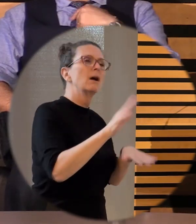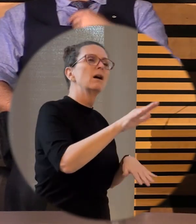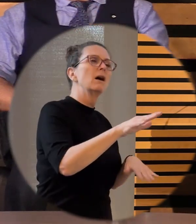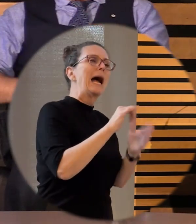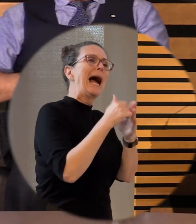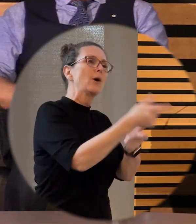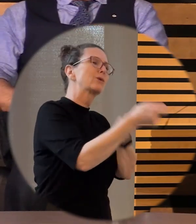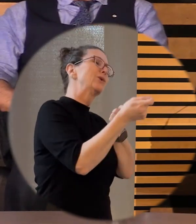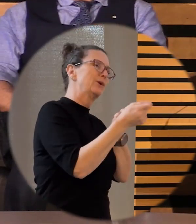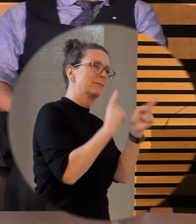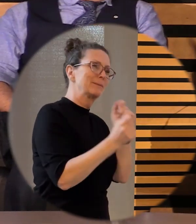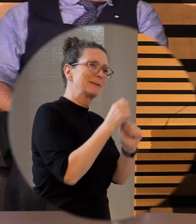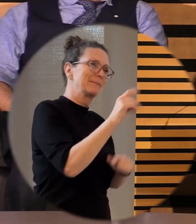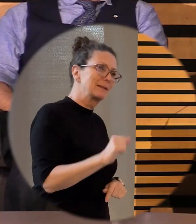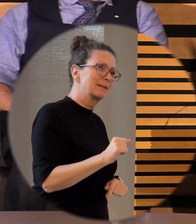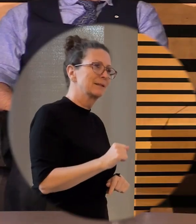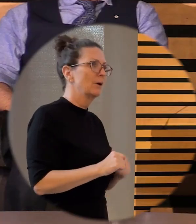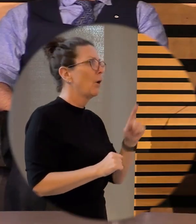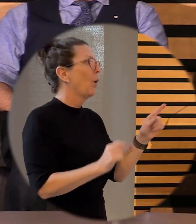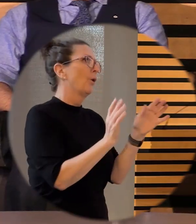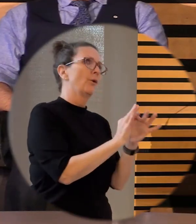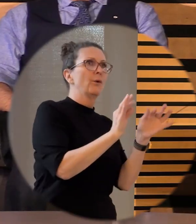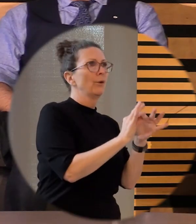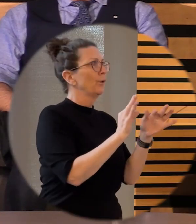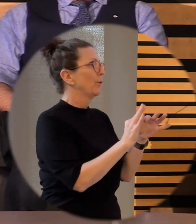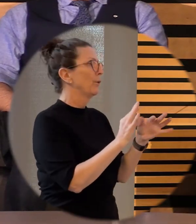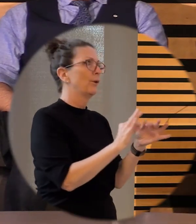they had a great you know plan very progressive accessibility and they gave a lot of supports